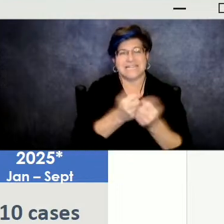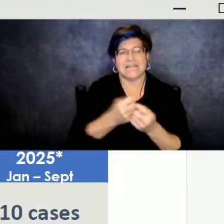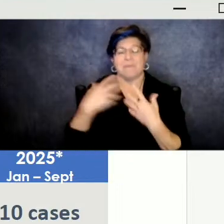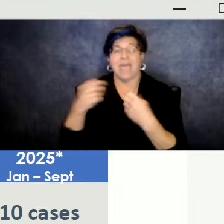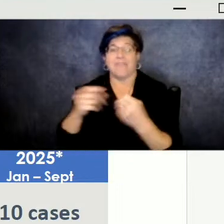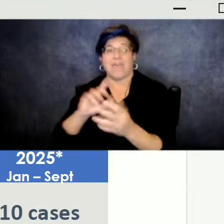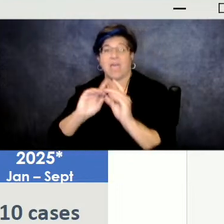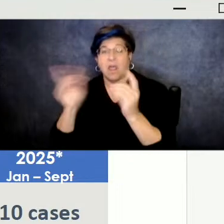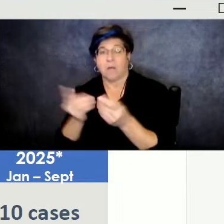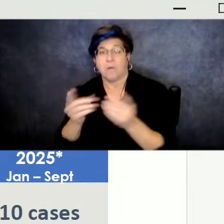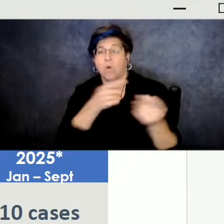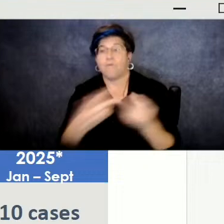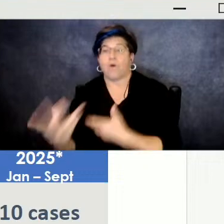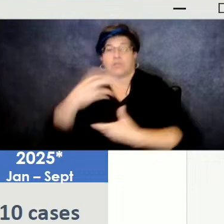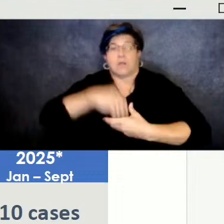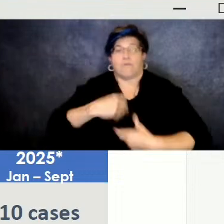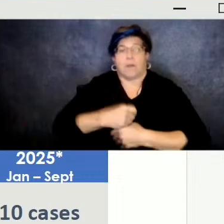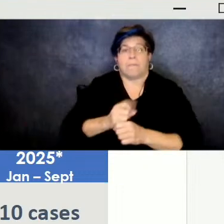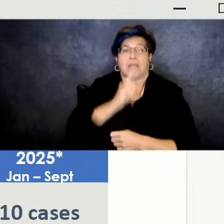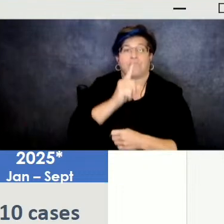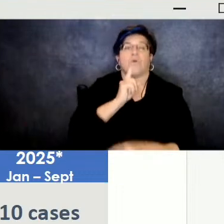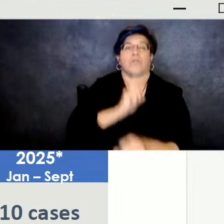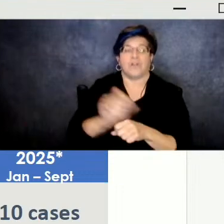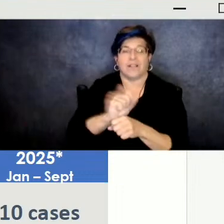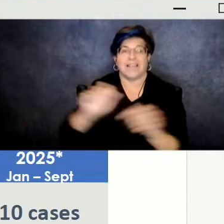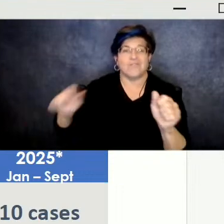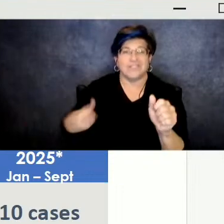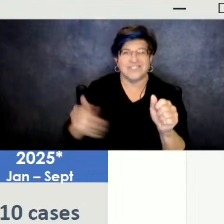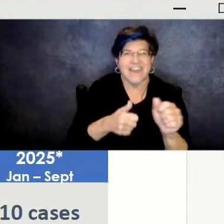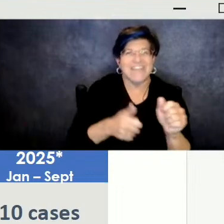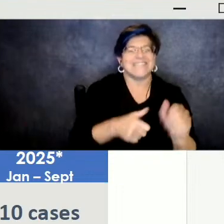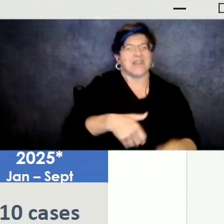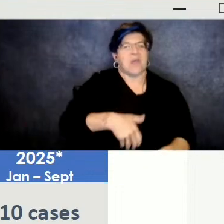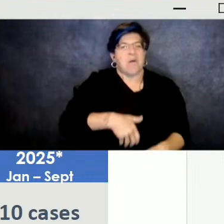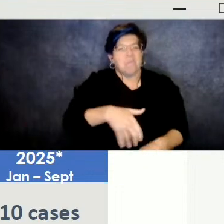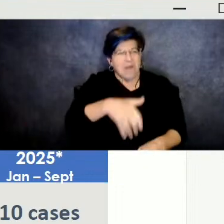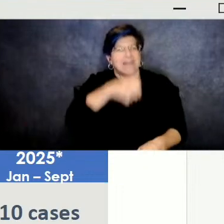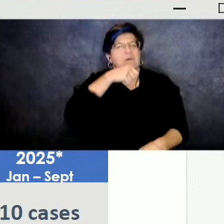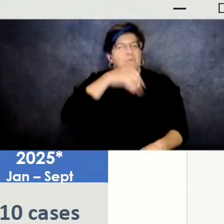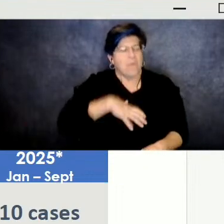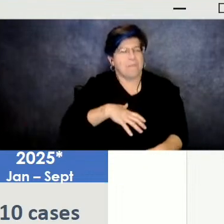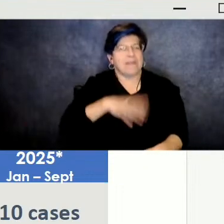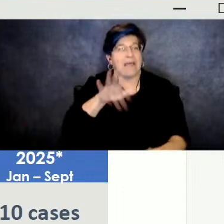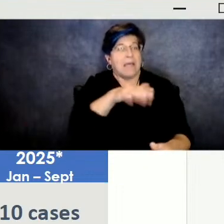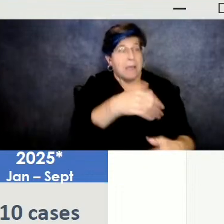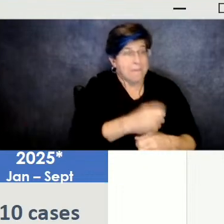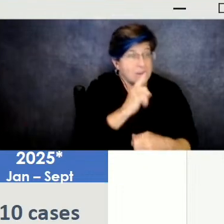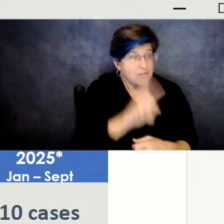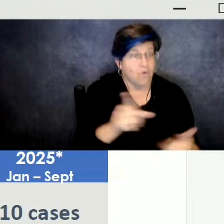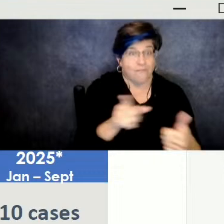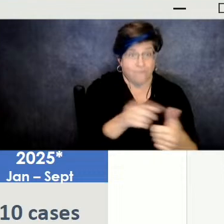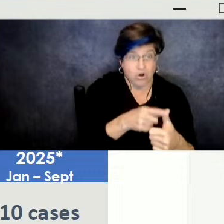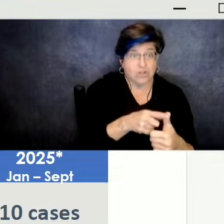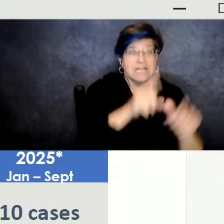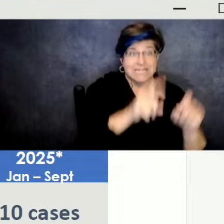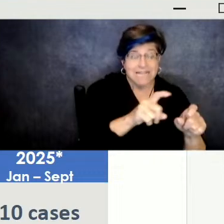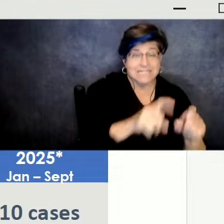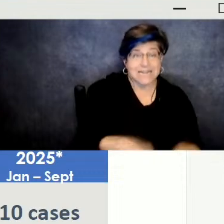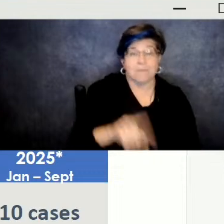CASE MANAGEMENT TEAM IN THE HEALTH DEPARTMENT WHO HAVE ALSO SORT OF JUMPED IN TO MAKE SURE